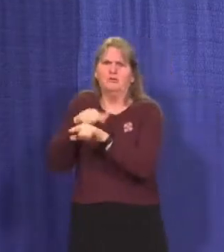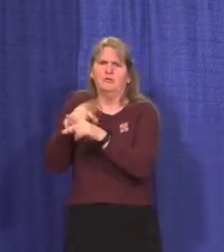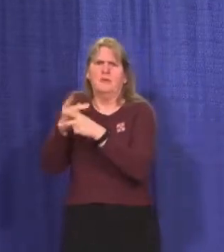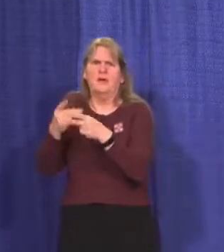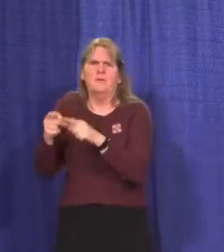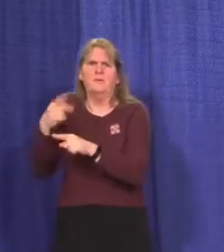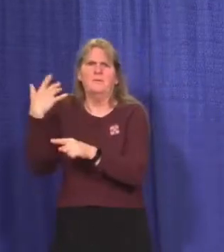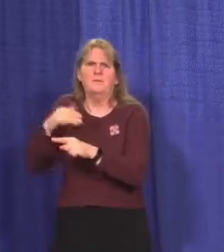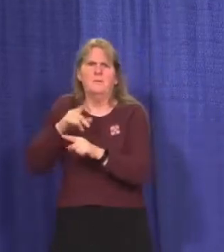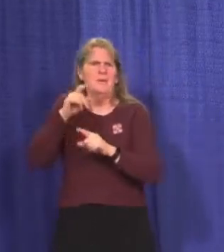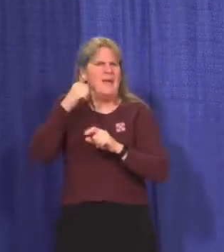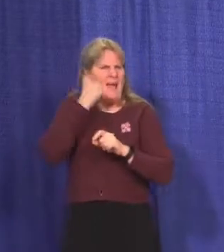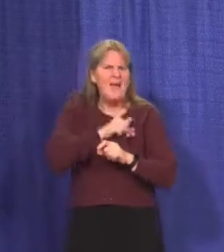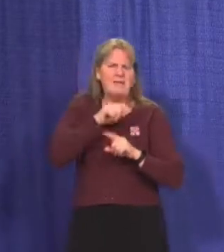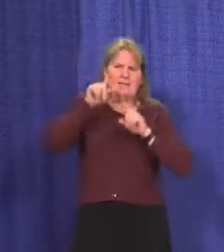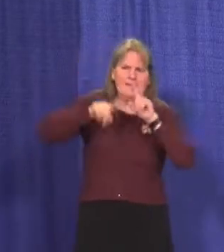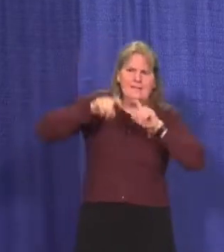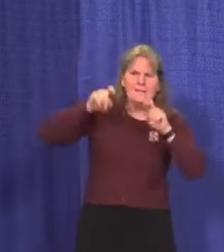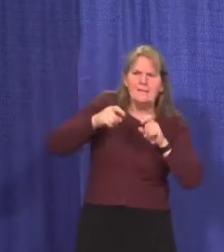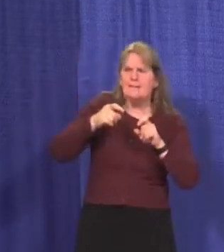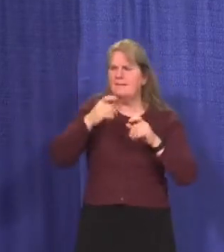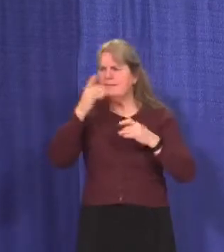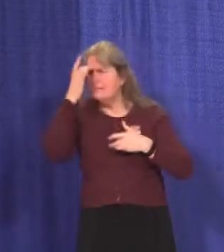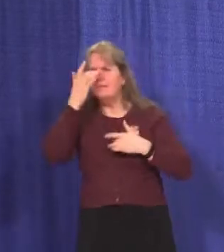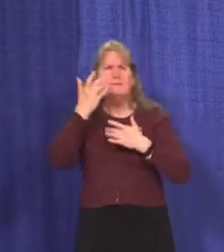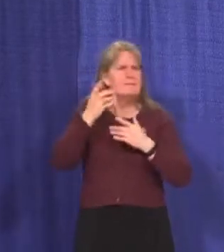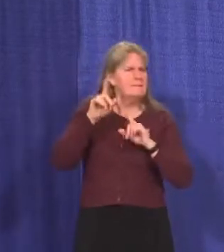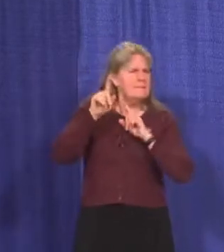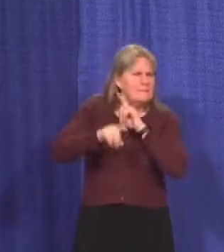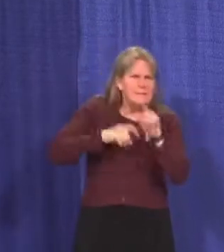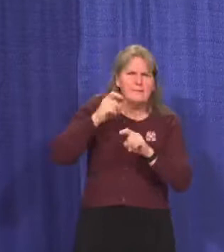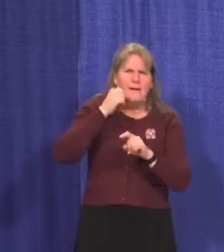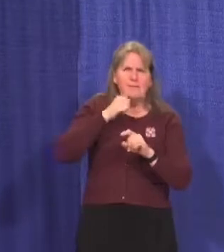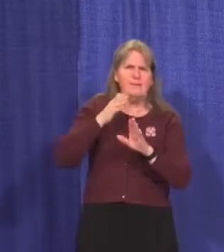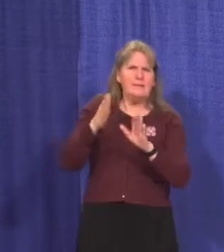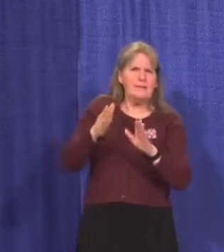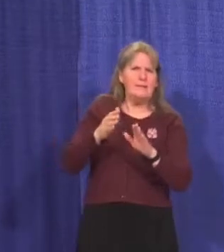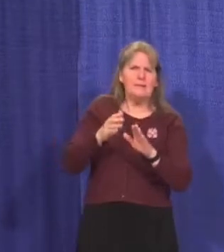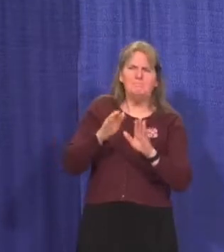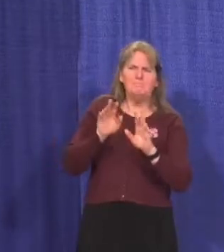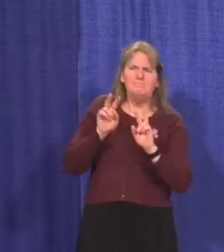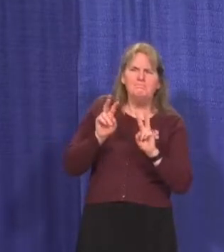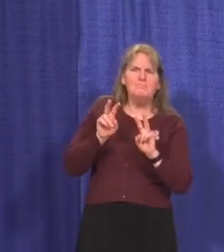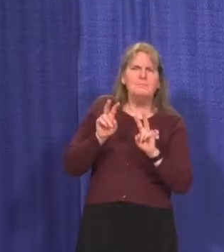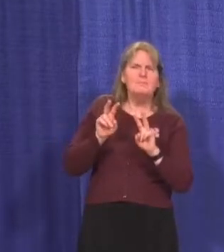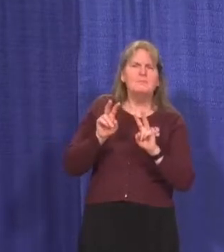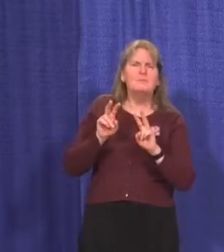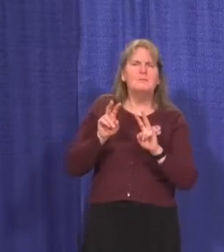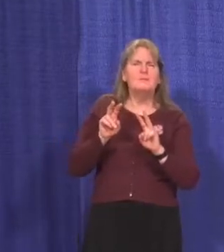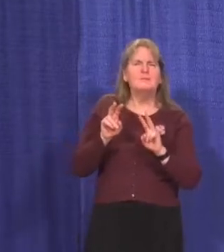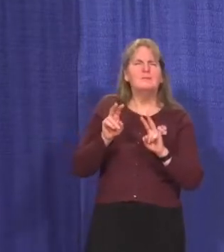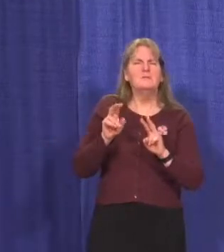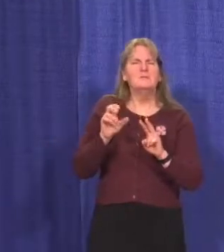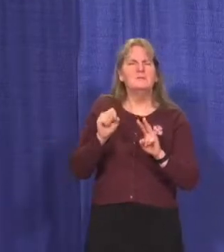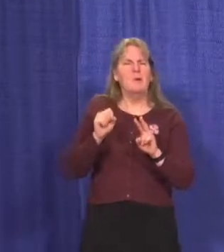residents. I think everyone knows the reasons for being so careful